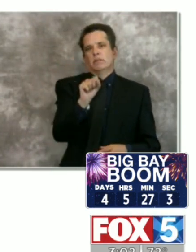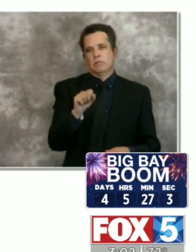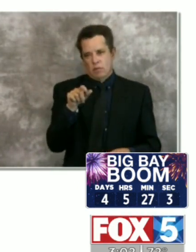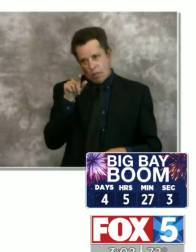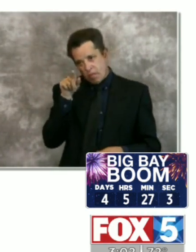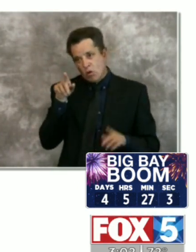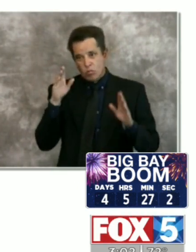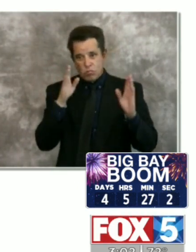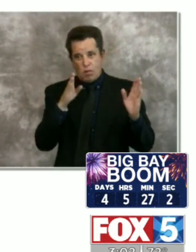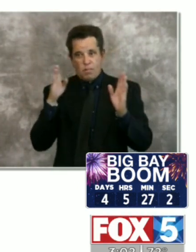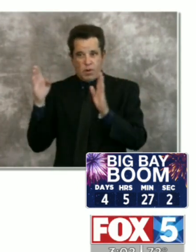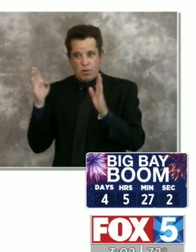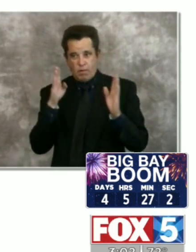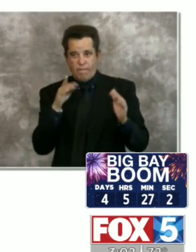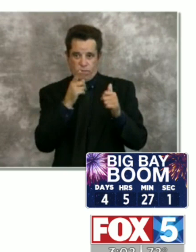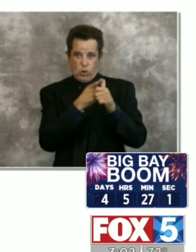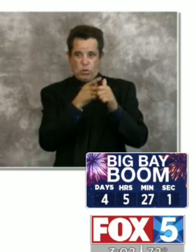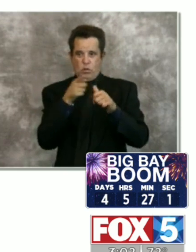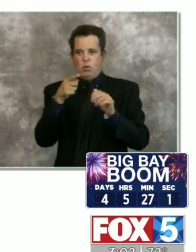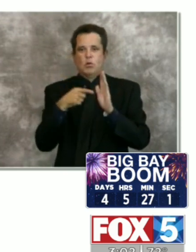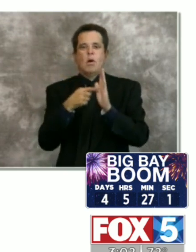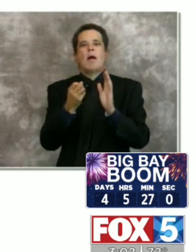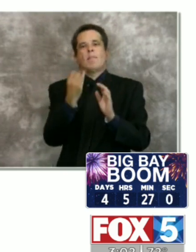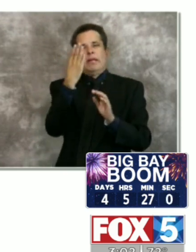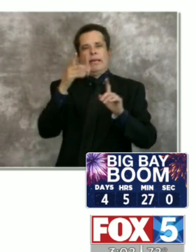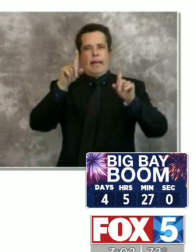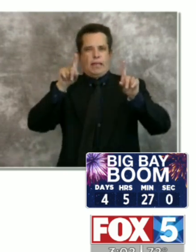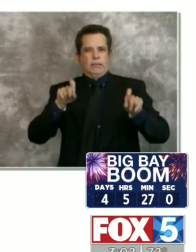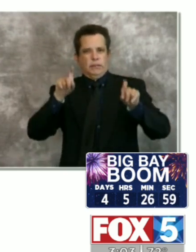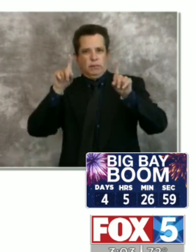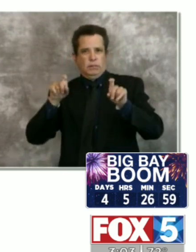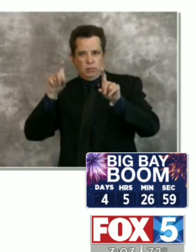ON THE LEFT AND DAILY STATISTICS ON THE RIGHT FOR